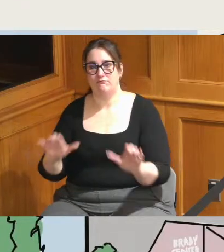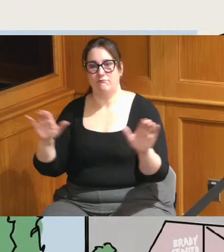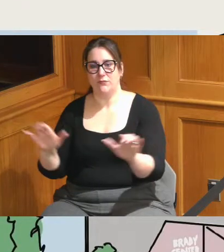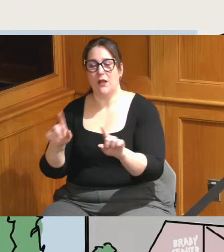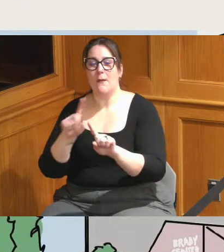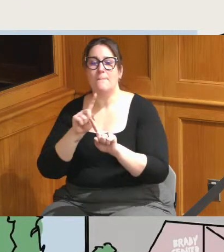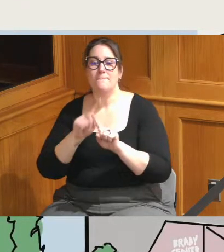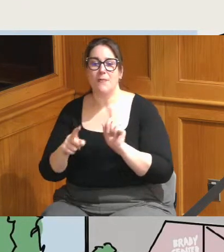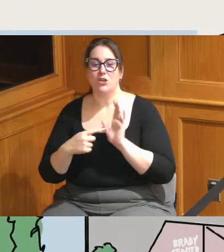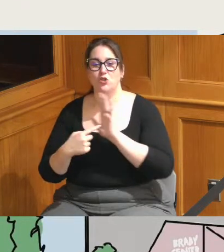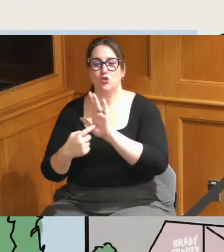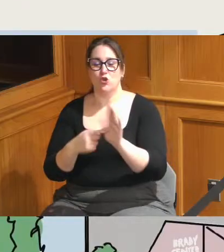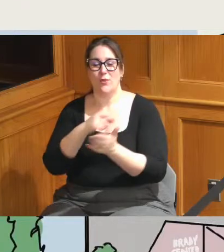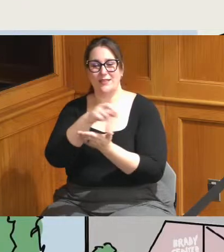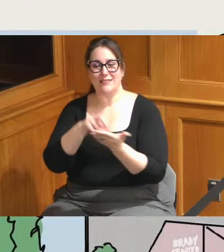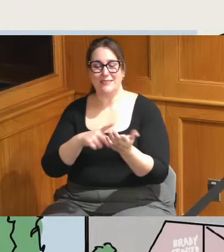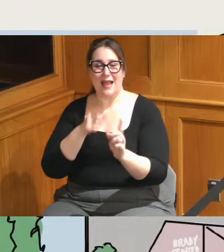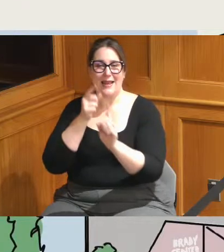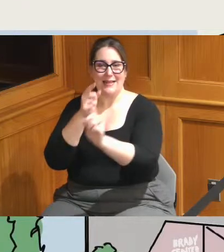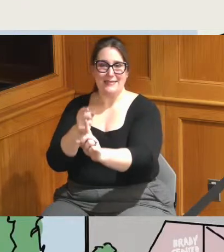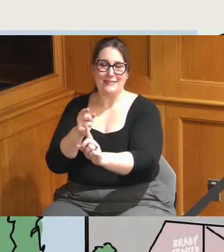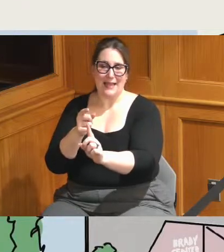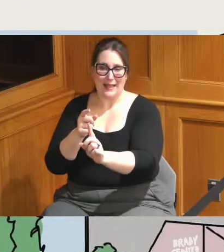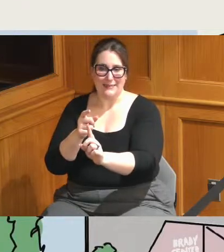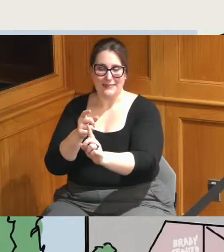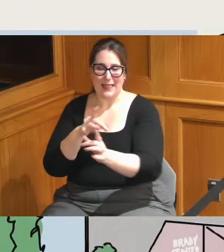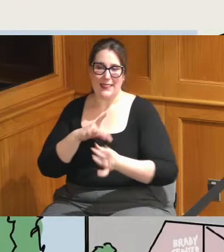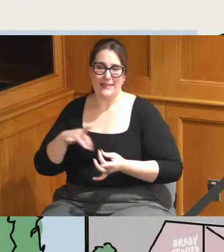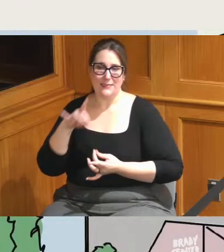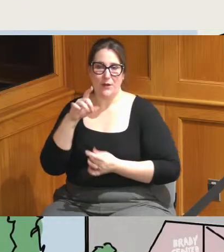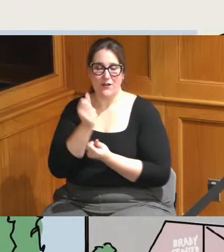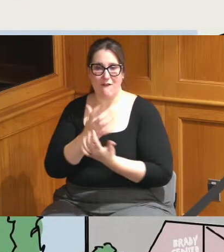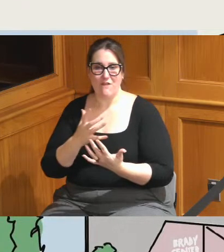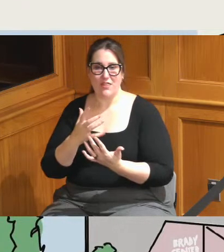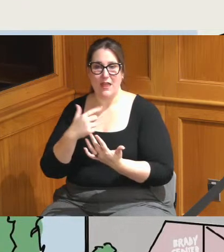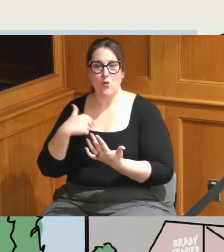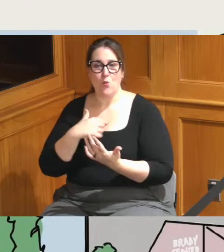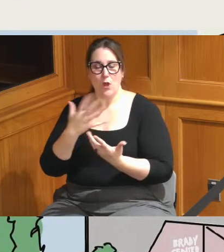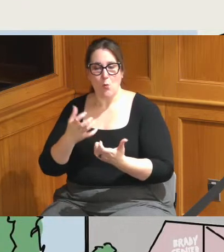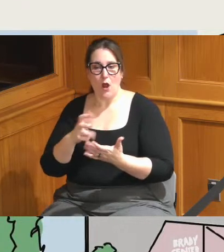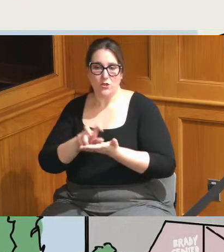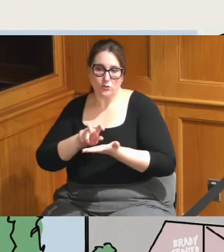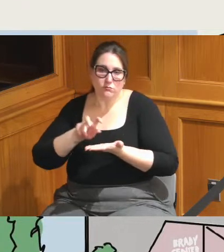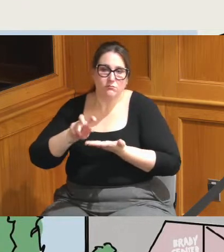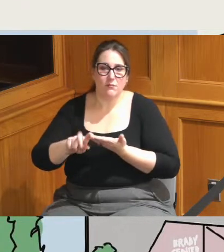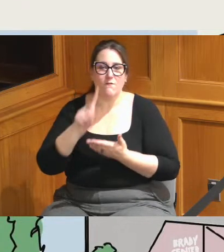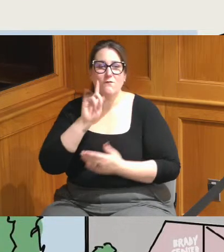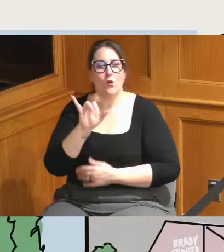the design intent, the experiential qualities of a plaza space here at the terminus of race street